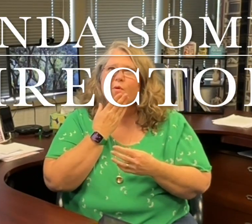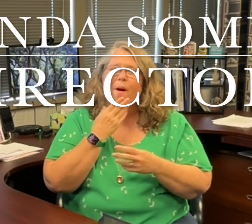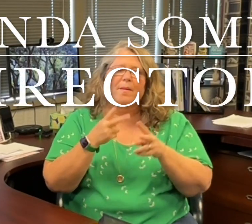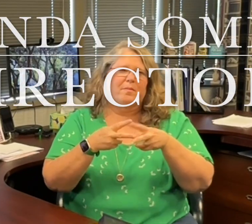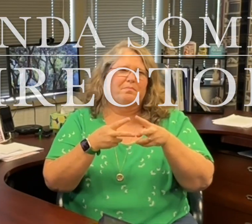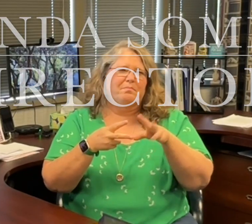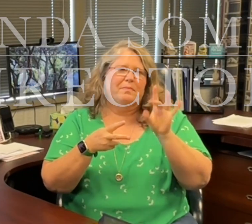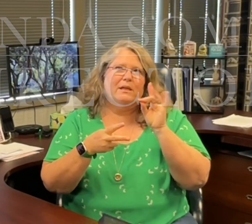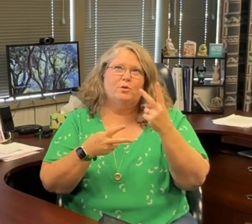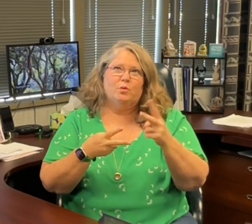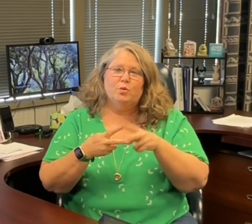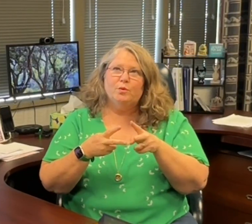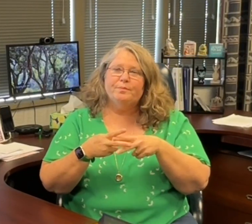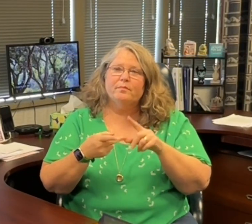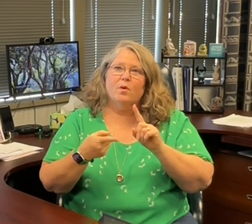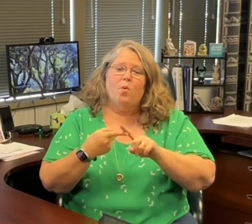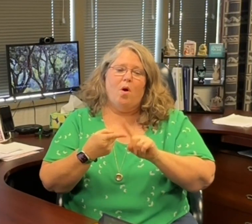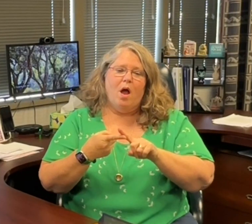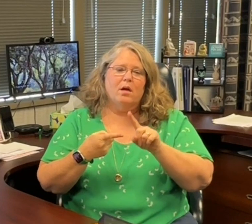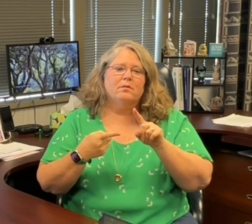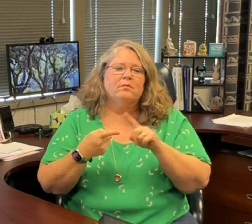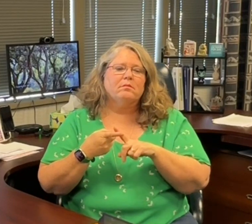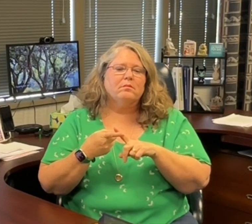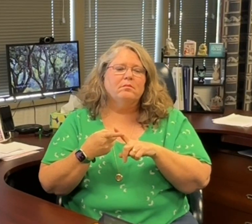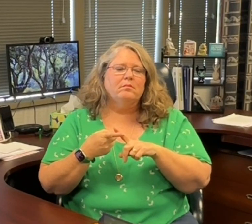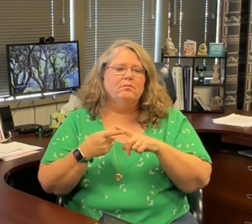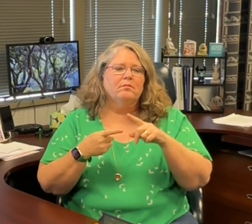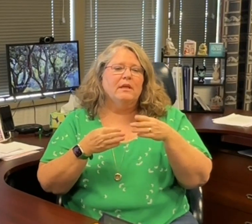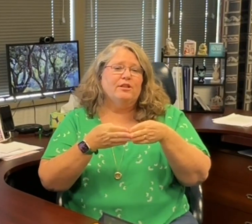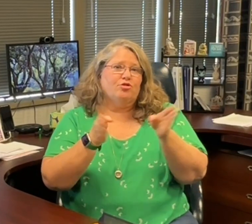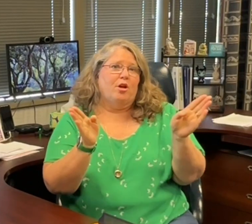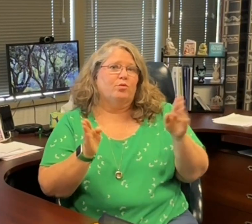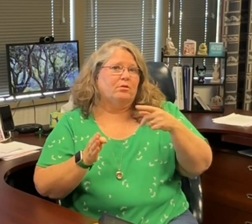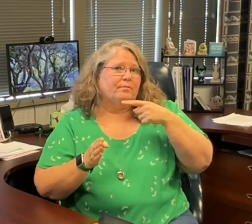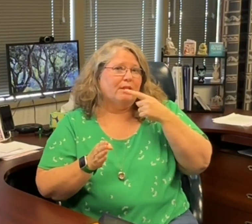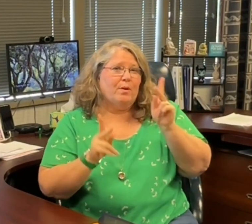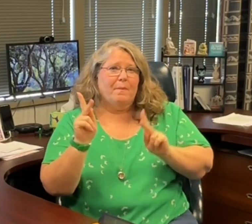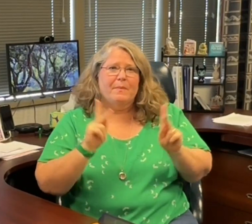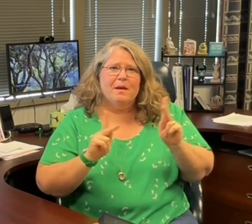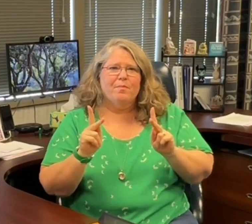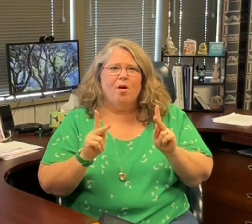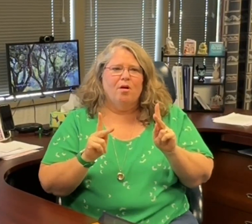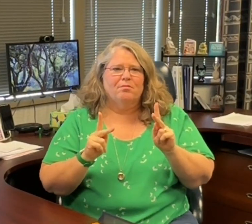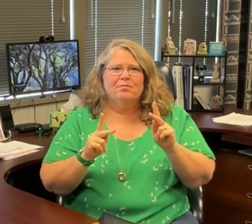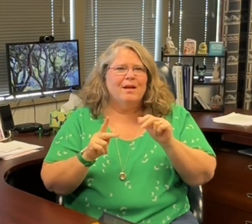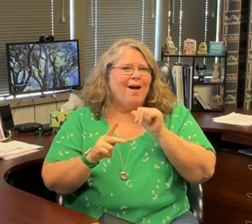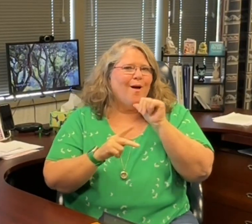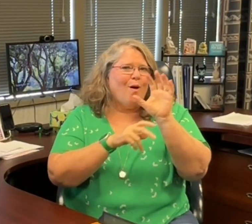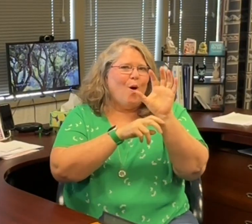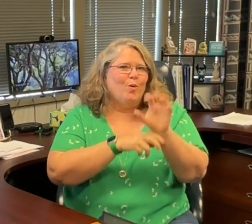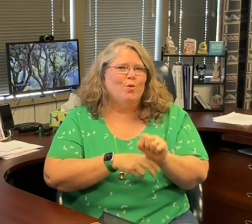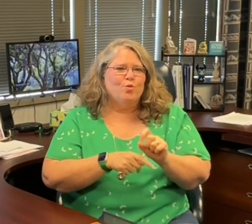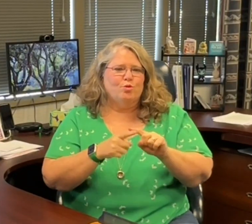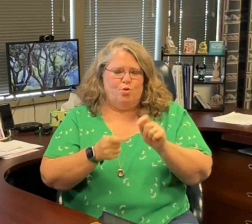there's a few I can think of right now but let me pick two one uh in general hearing individuals